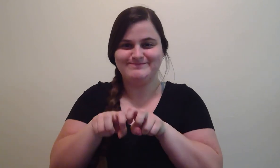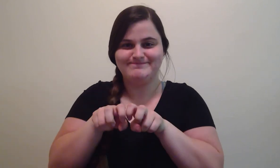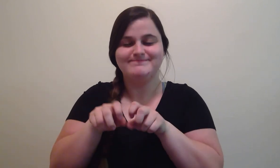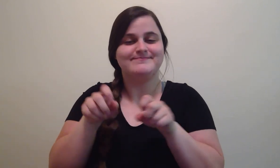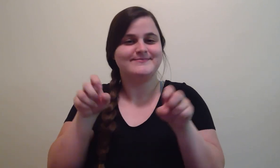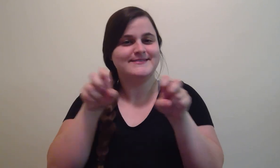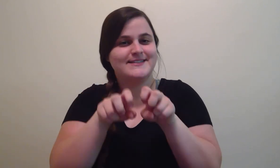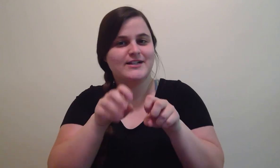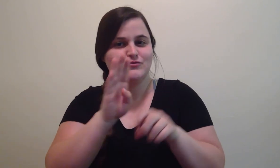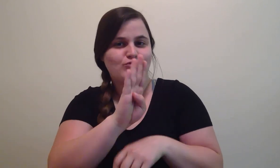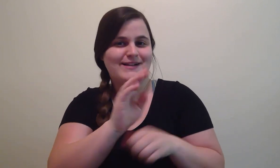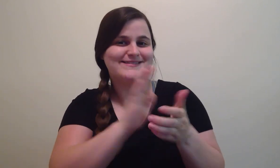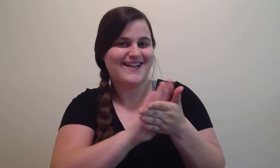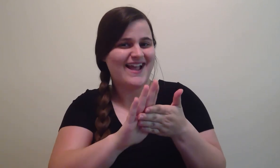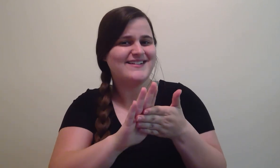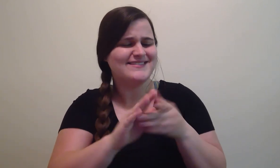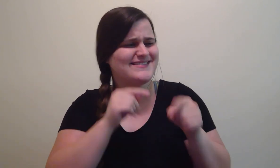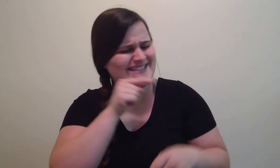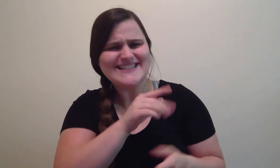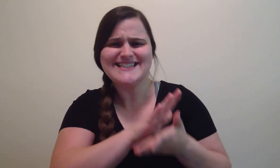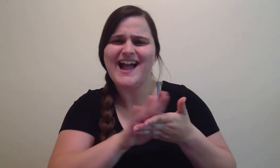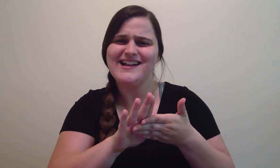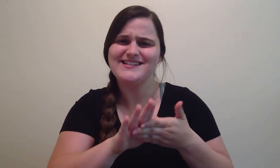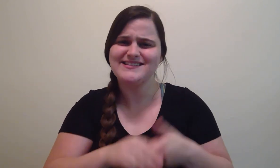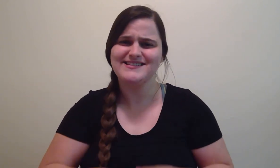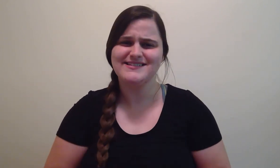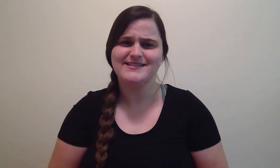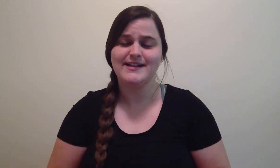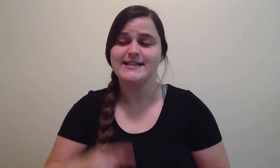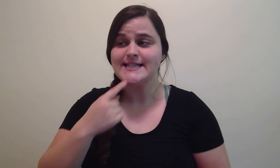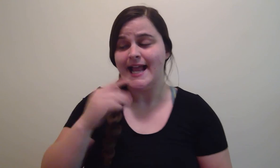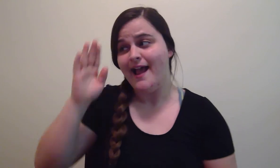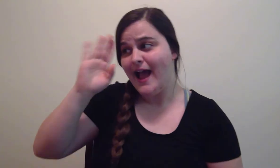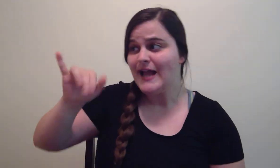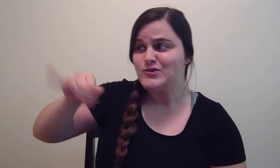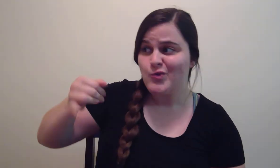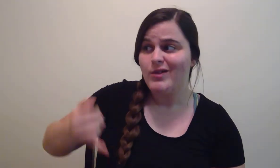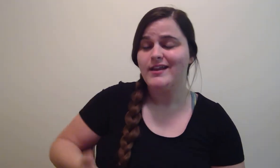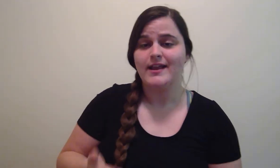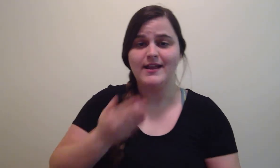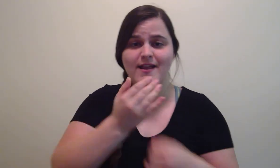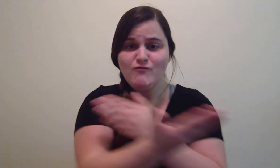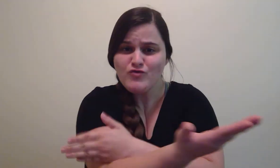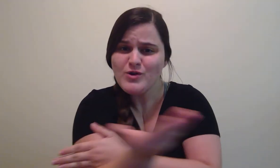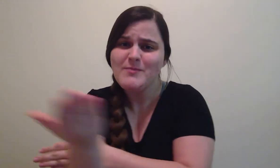Sitting next to Bryce was nice. He was nice. He'd say Hi, Juli to me every morning,